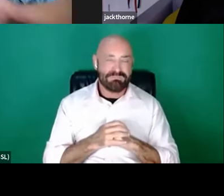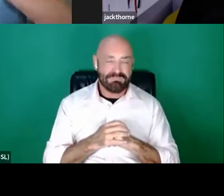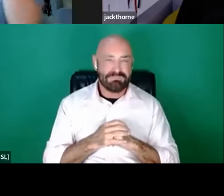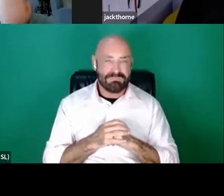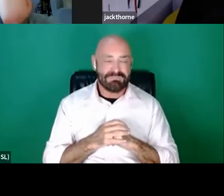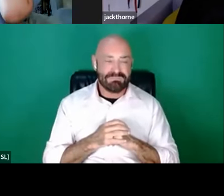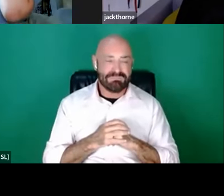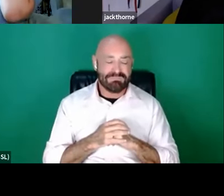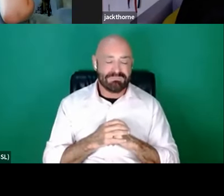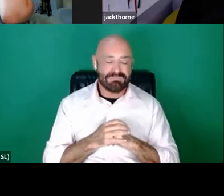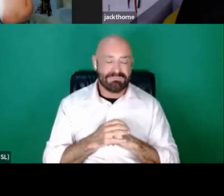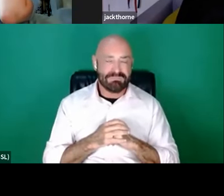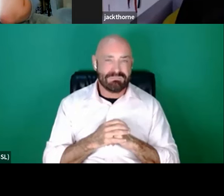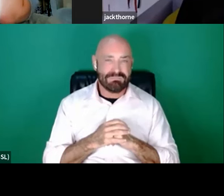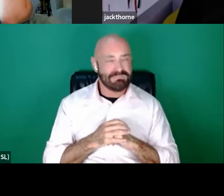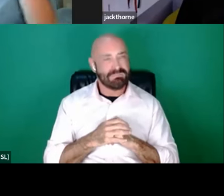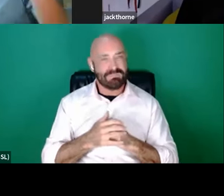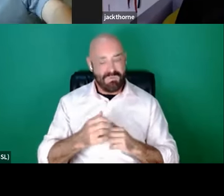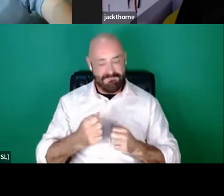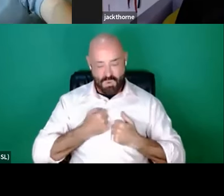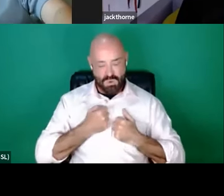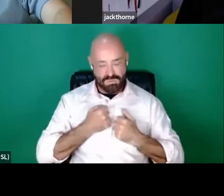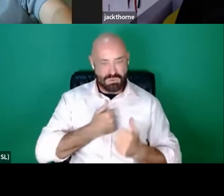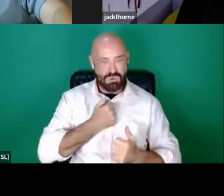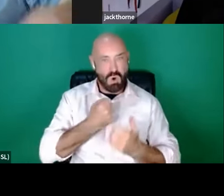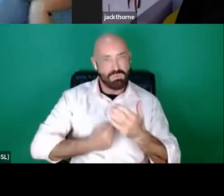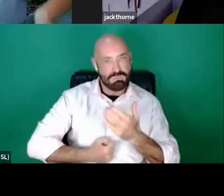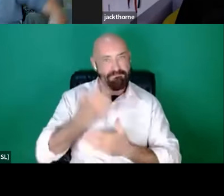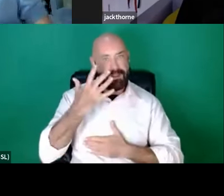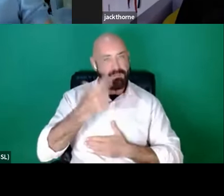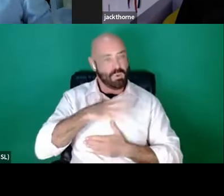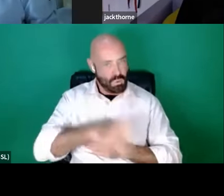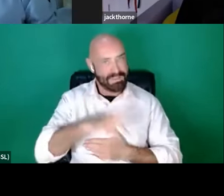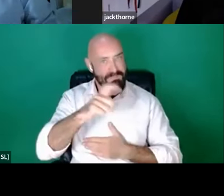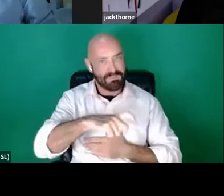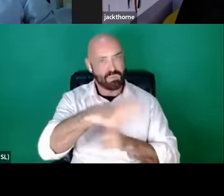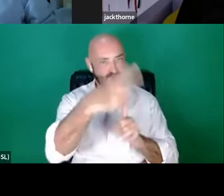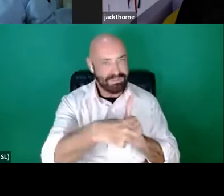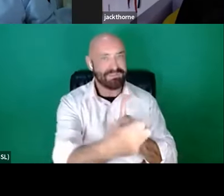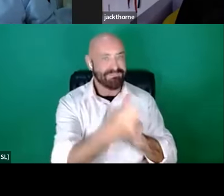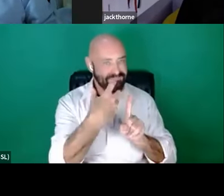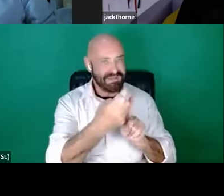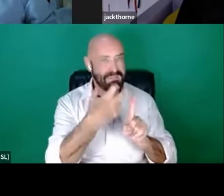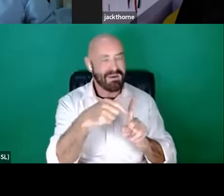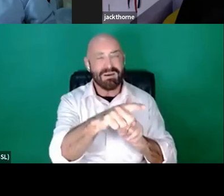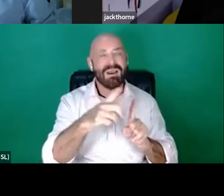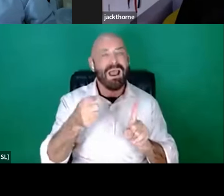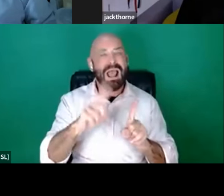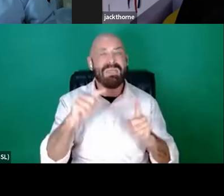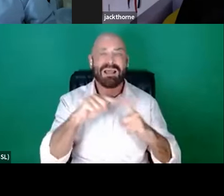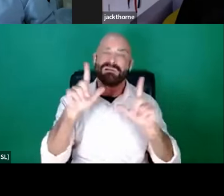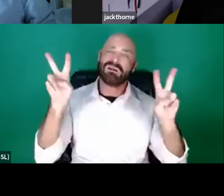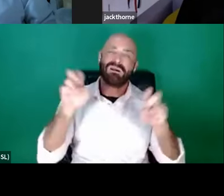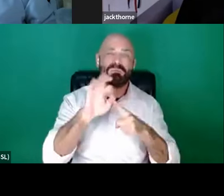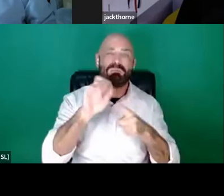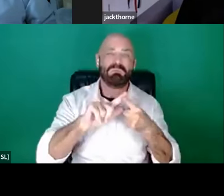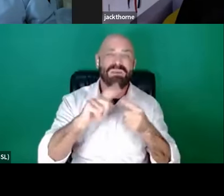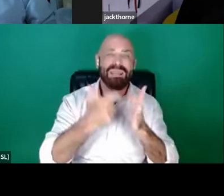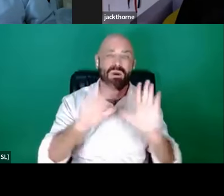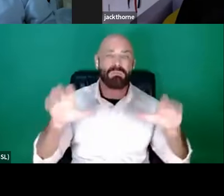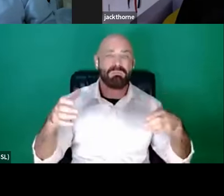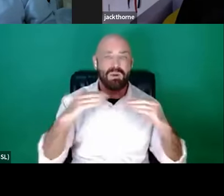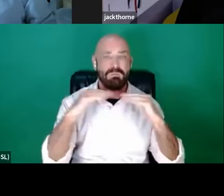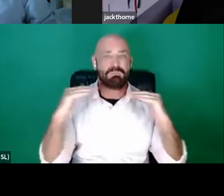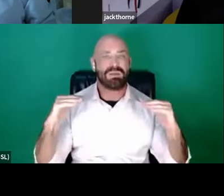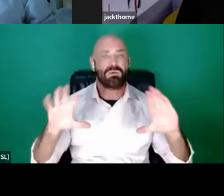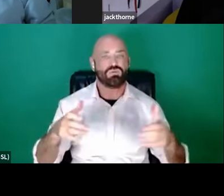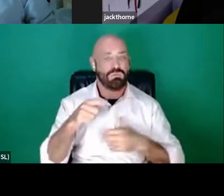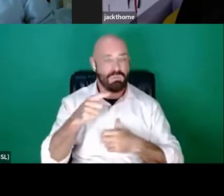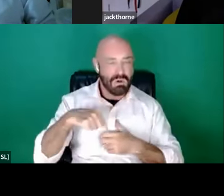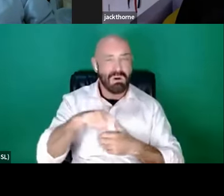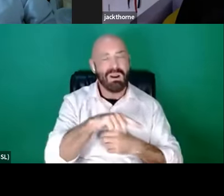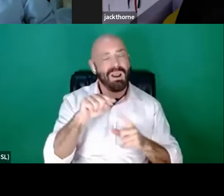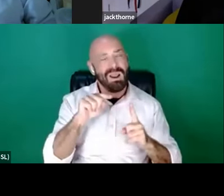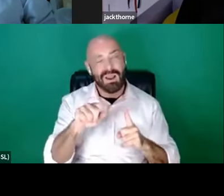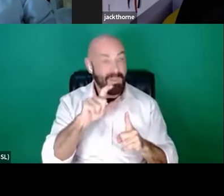to your own development. And just having a peer group of people who are doing the same